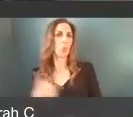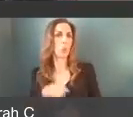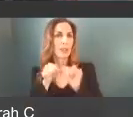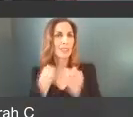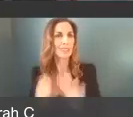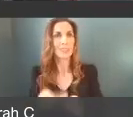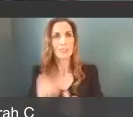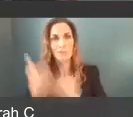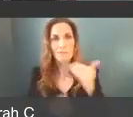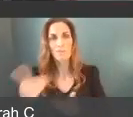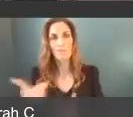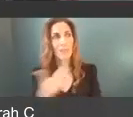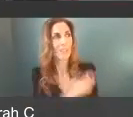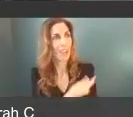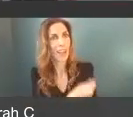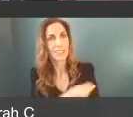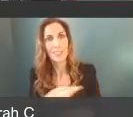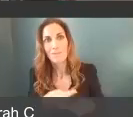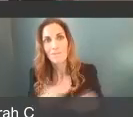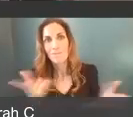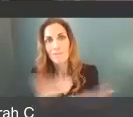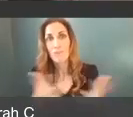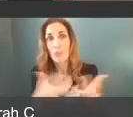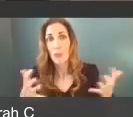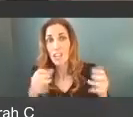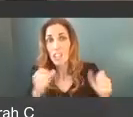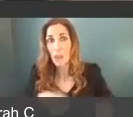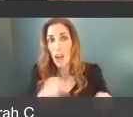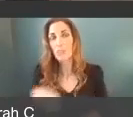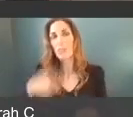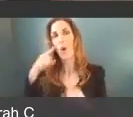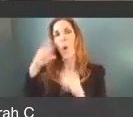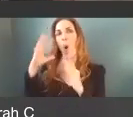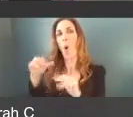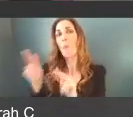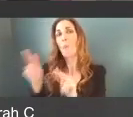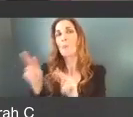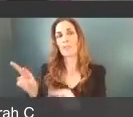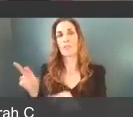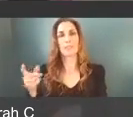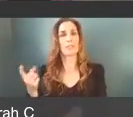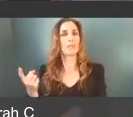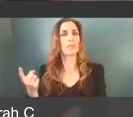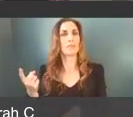vaccine as quickly as possible, I'm hoping that we won't see complications from that.